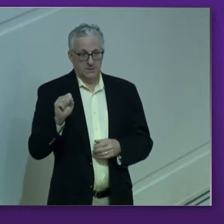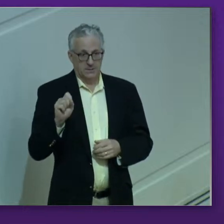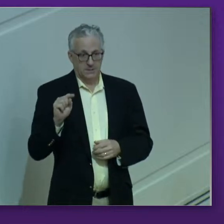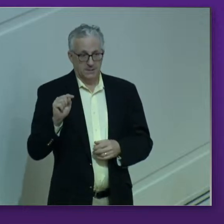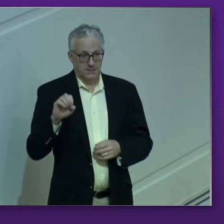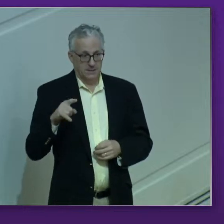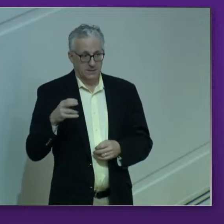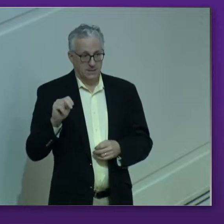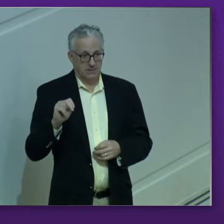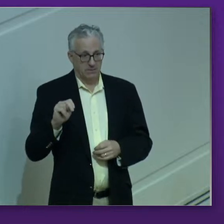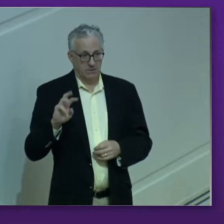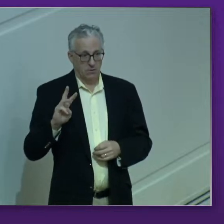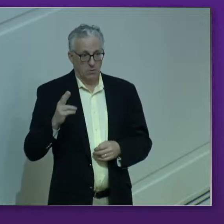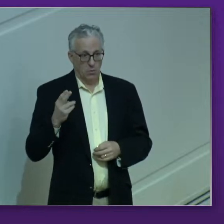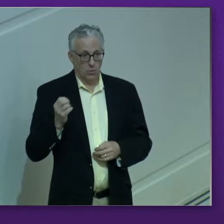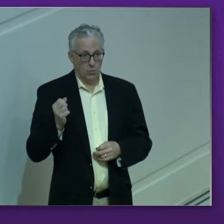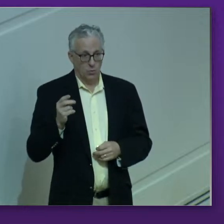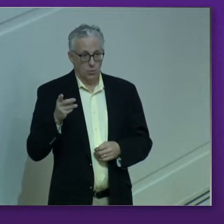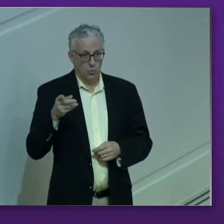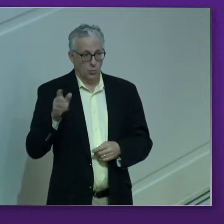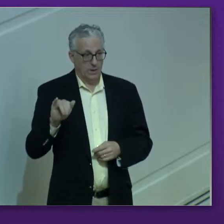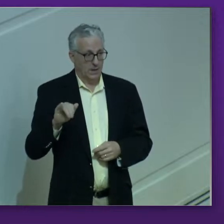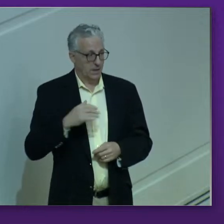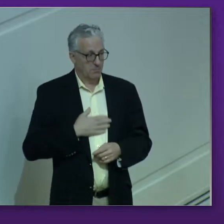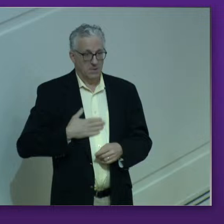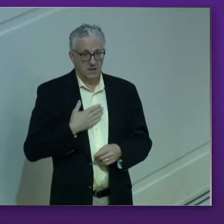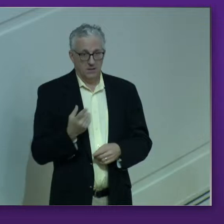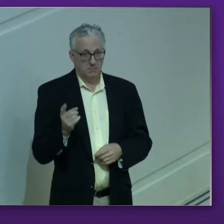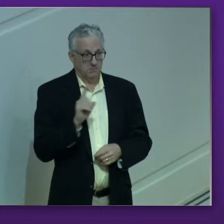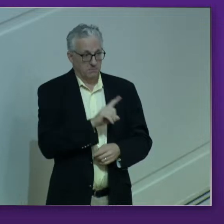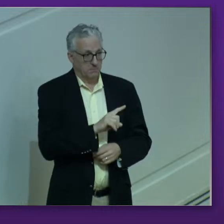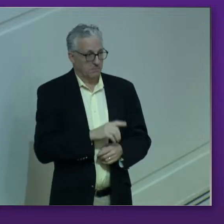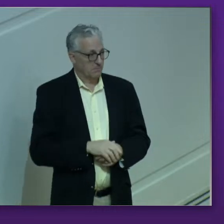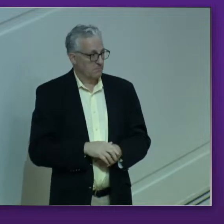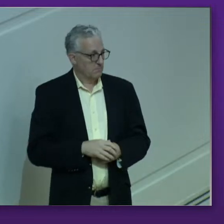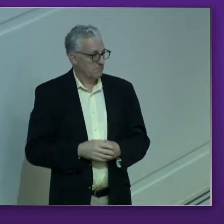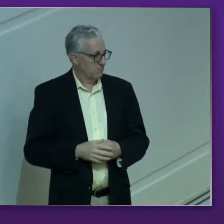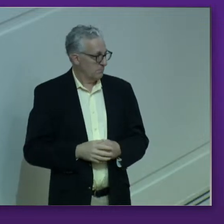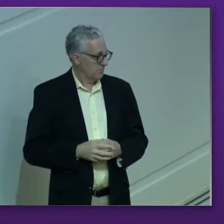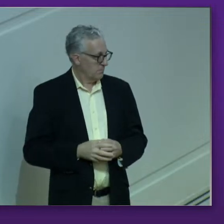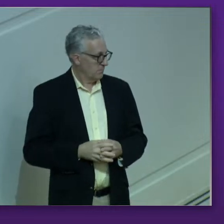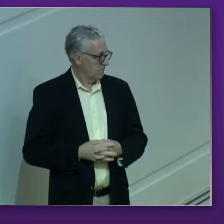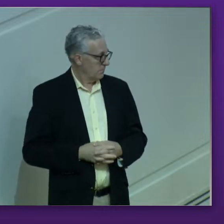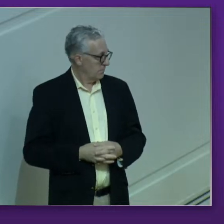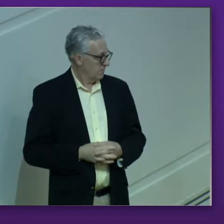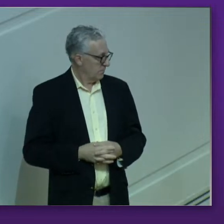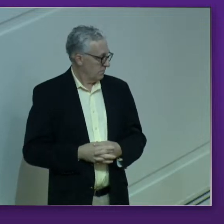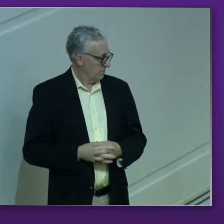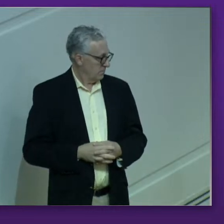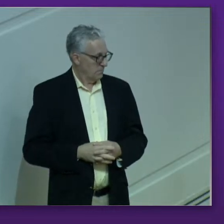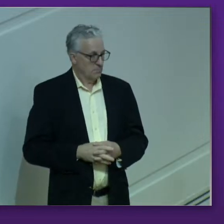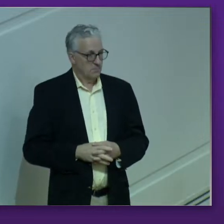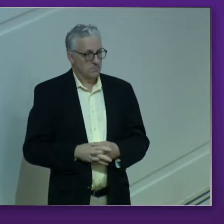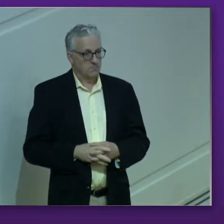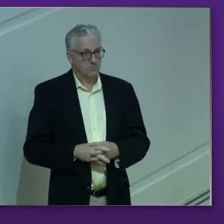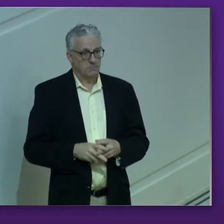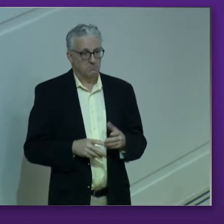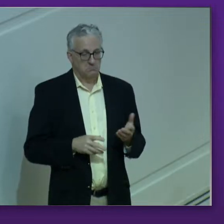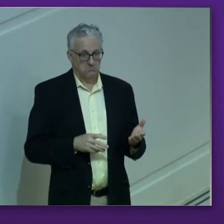INDEPENDENT WHILE STILL HAVING PEOPLE TO DEPEND ON. CONGRATULATIONS PROF. ROBINSON'S PRAYER .